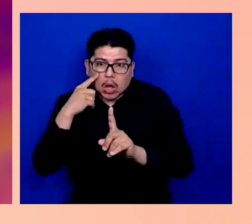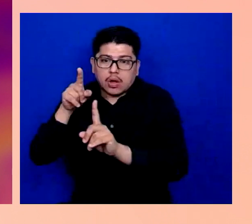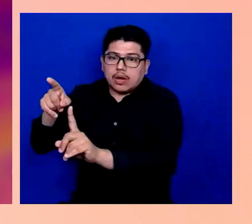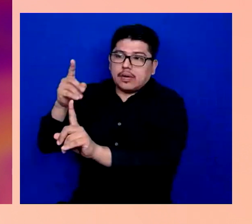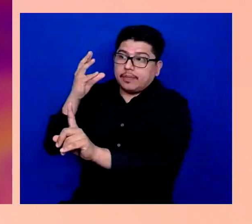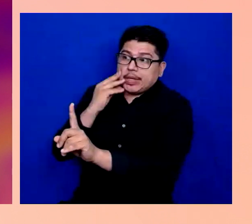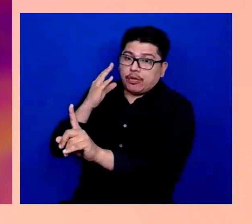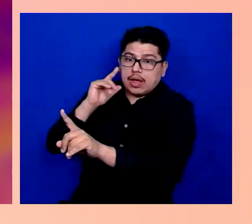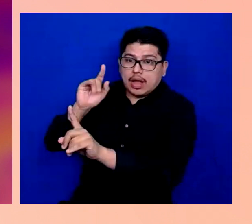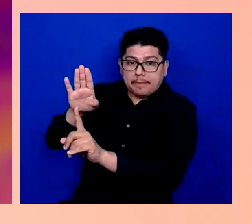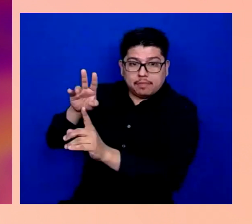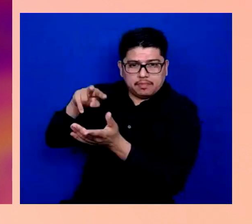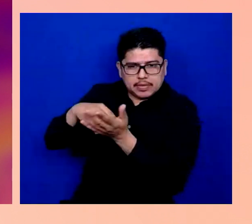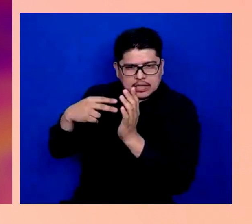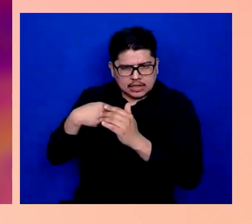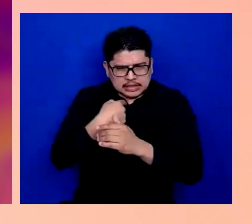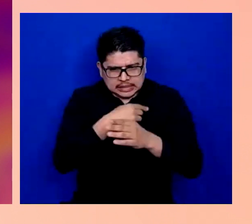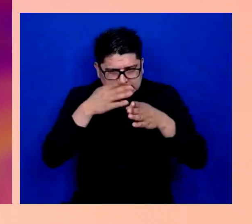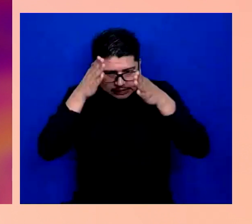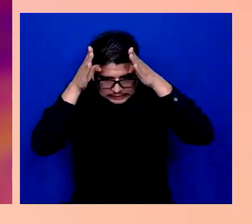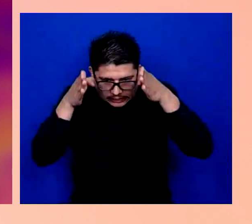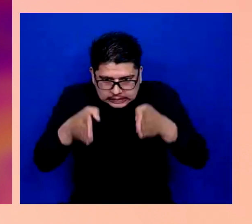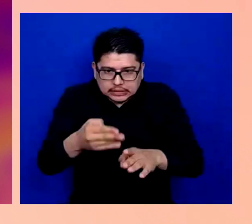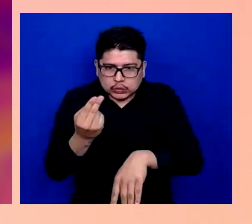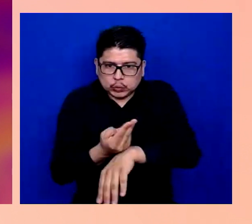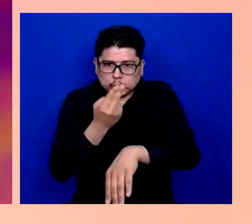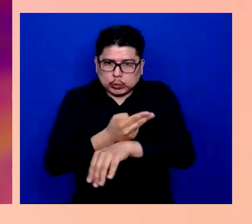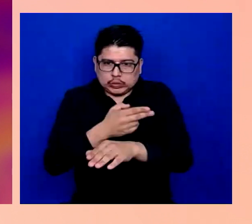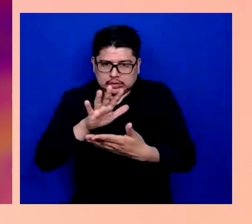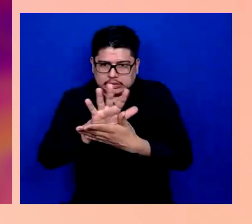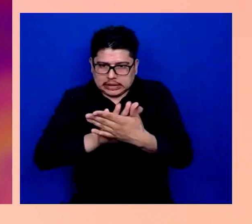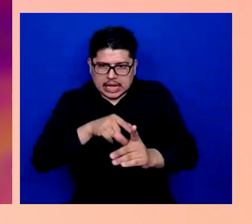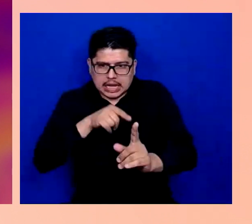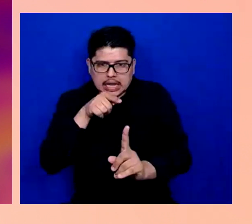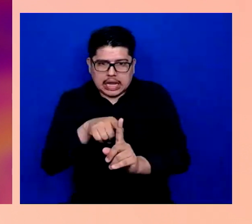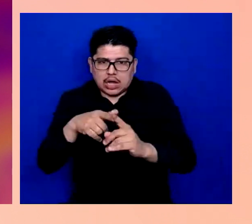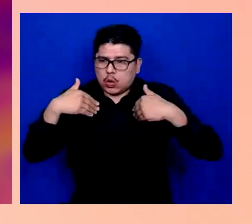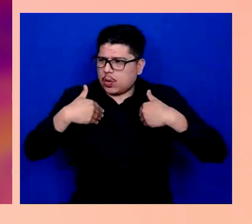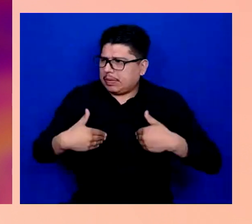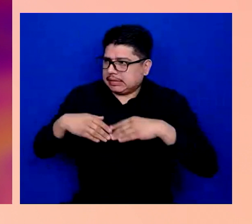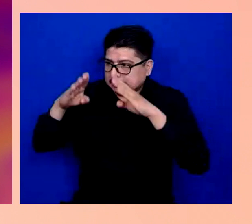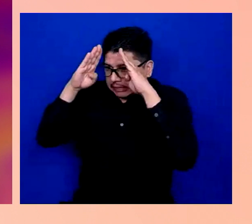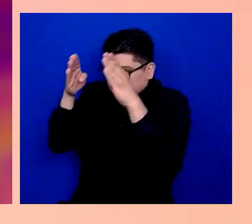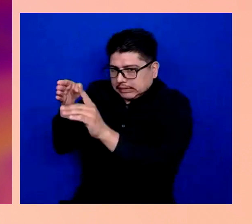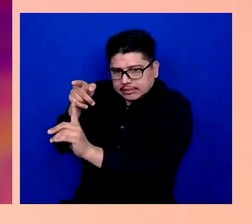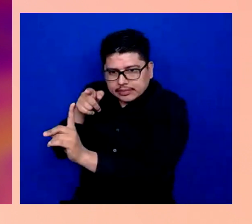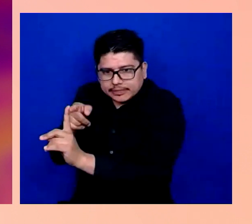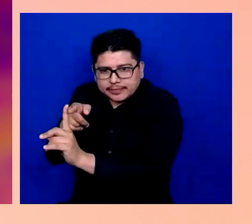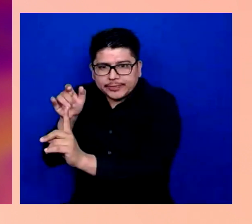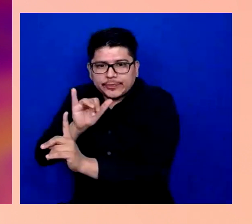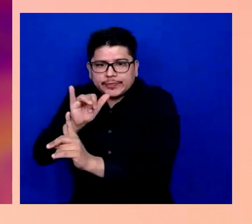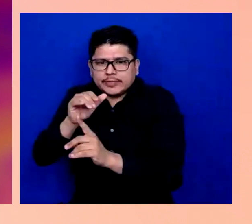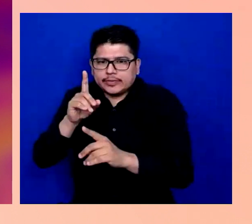user-centered design, and human-centered design. We don't do anything without these people in the room with us.